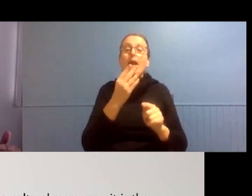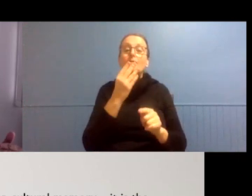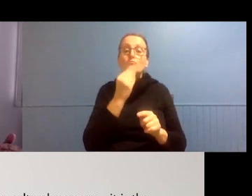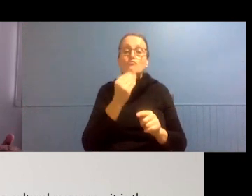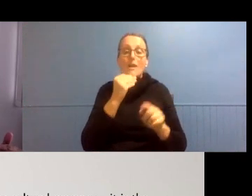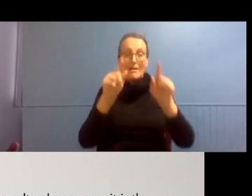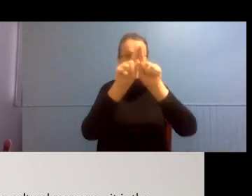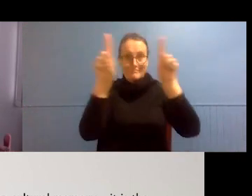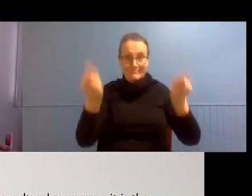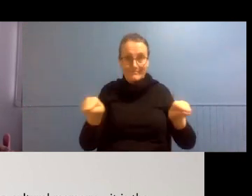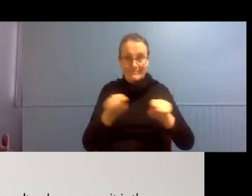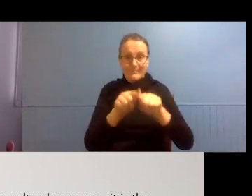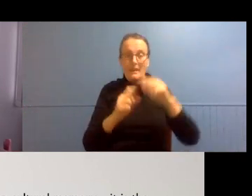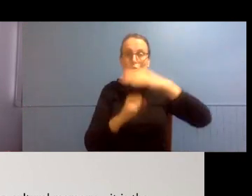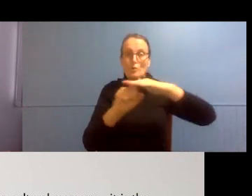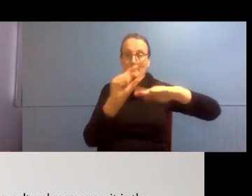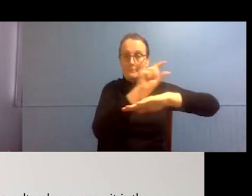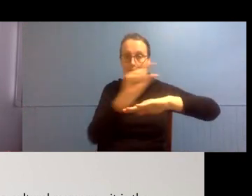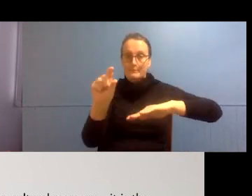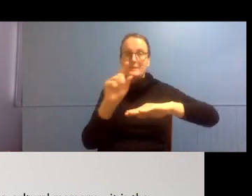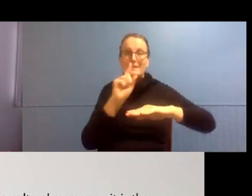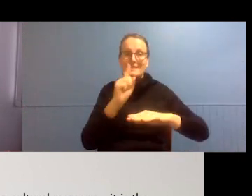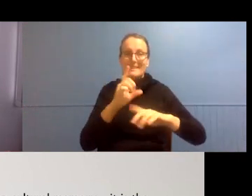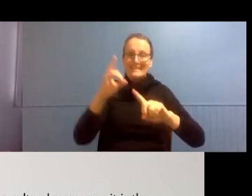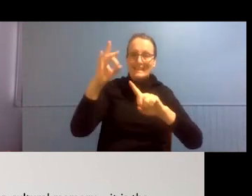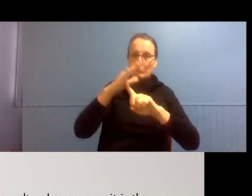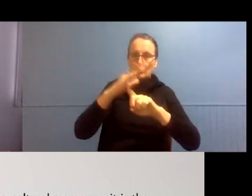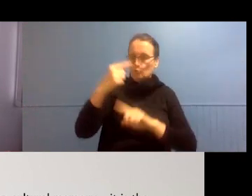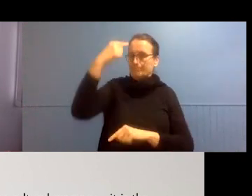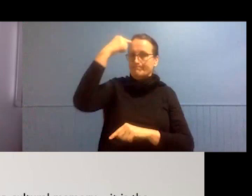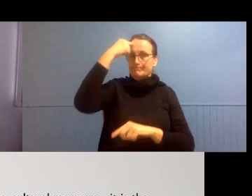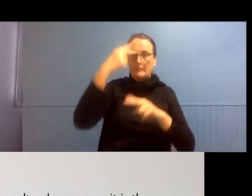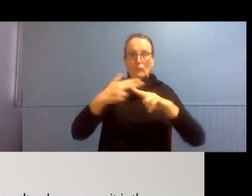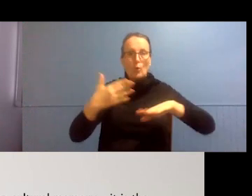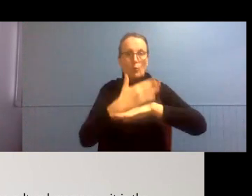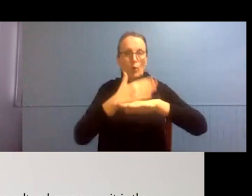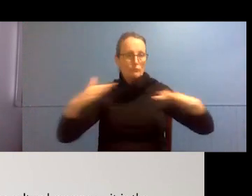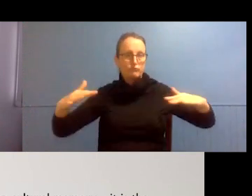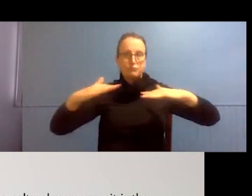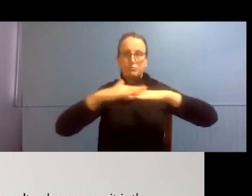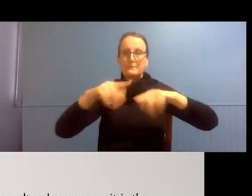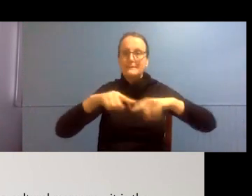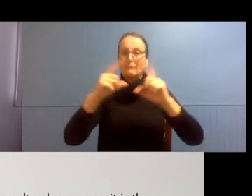it,, the text that says "key take-outs for working Interculturally. " There's three bullet points.